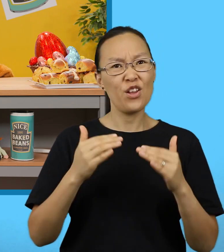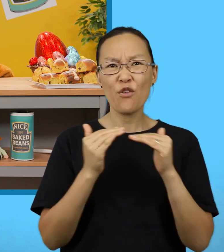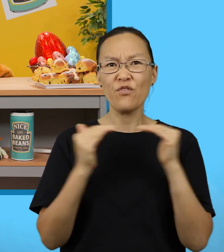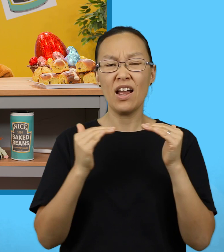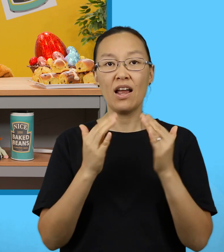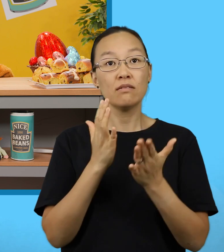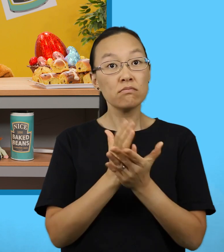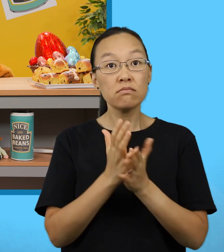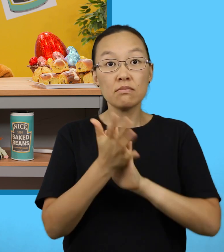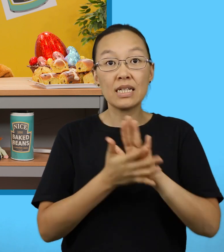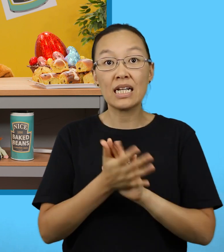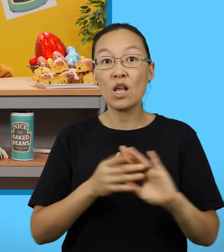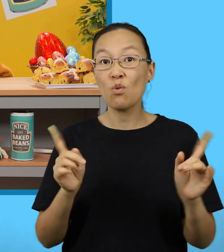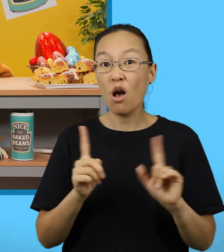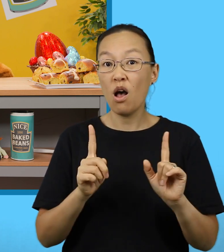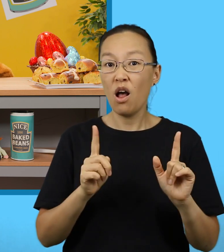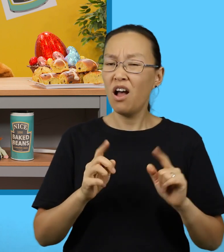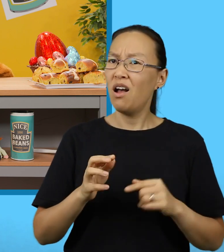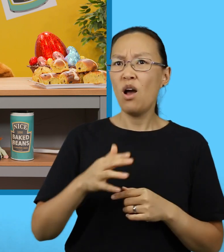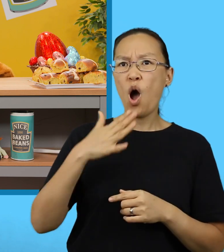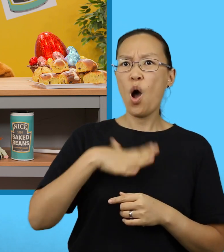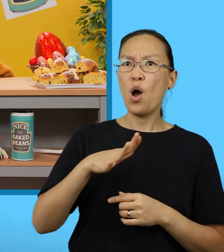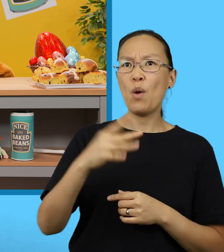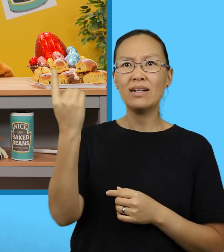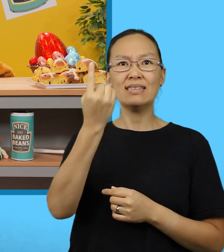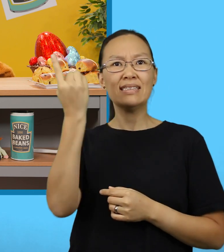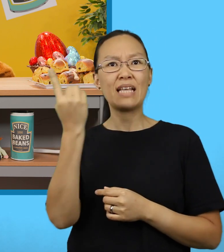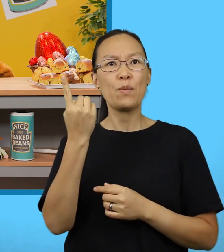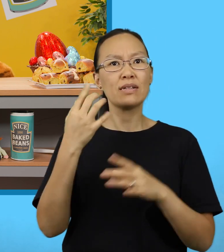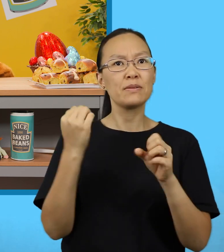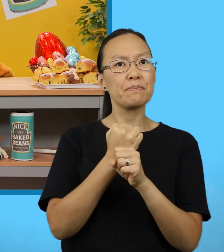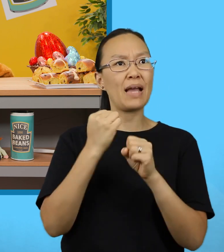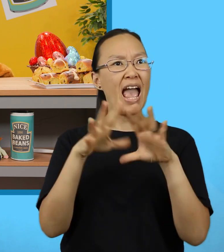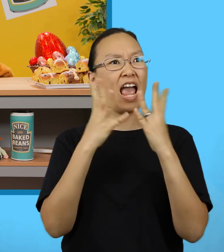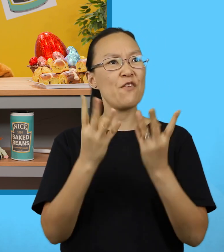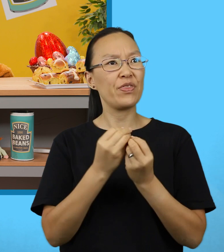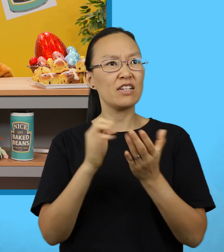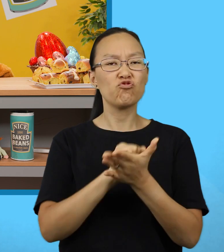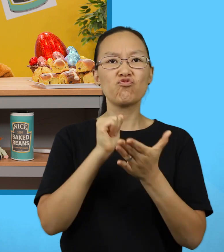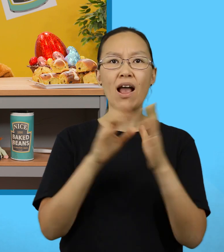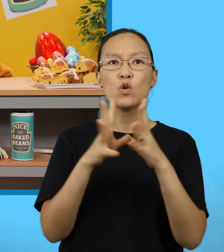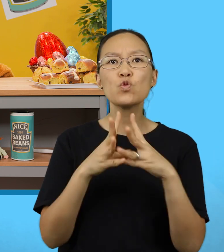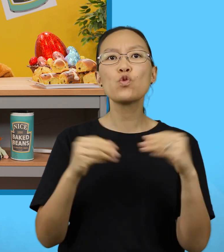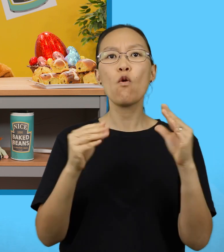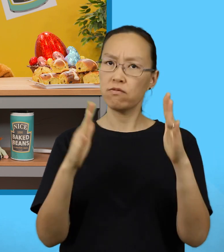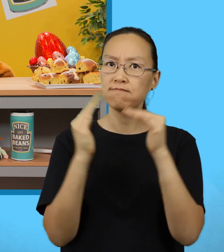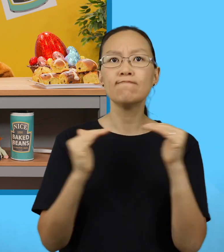what we are really saying is "I want someone to come and make it all right." Yeah. I want someone to come and make it all-fair.